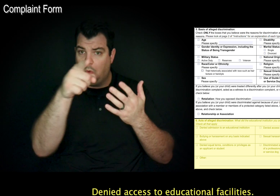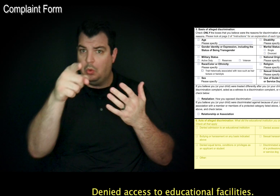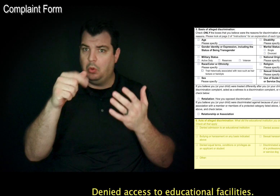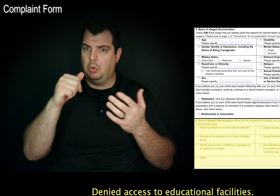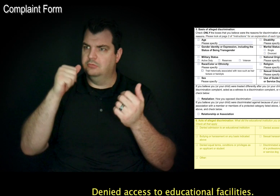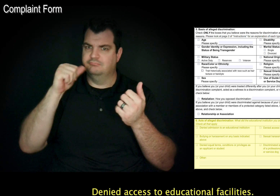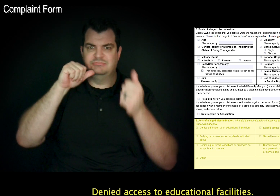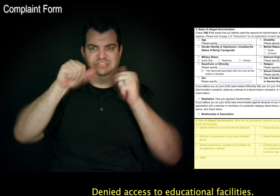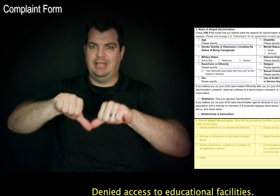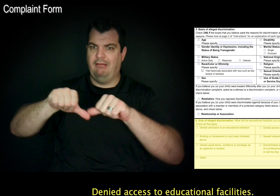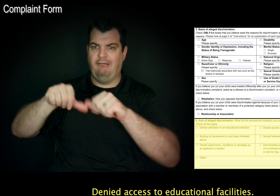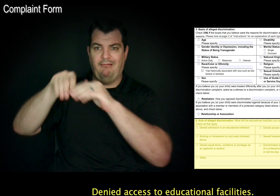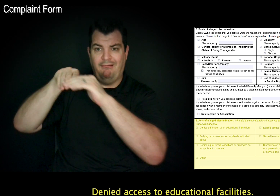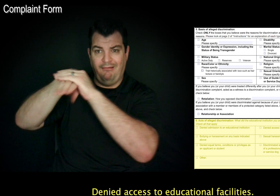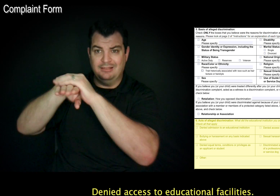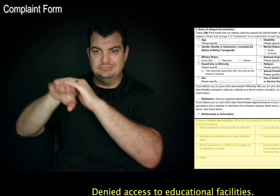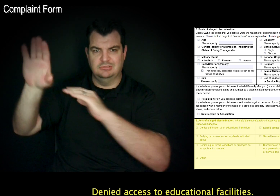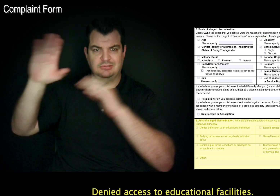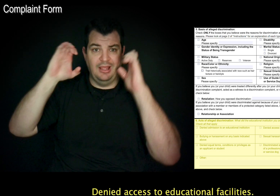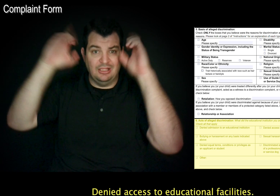Denied access to educational facilities.